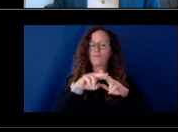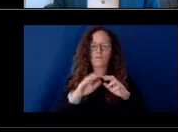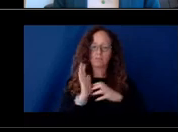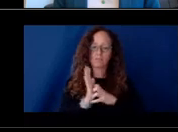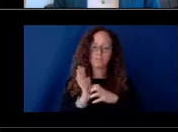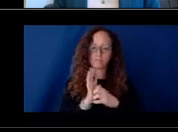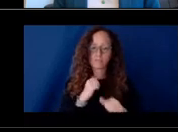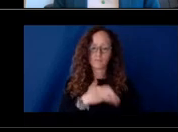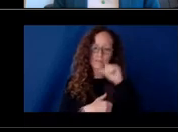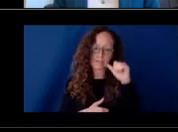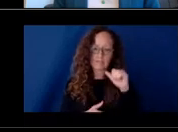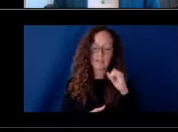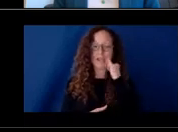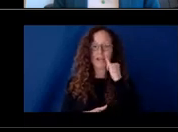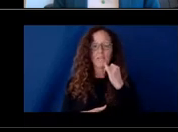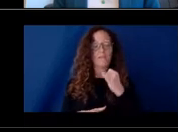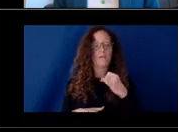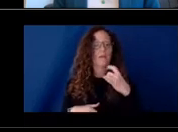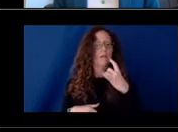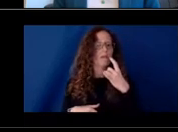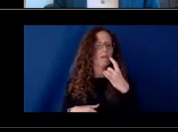out in a large population that normally has air conditioning, and no longer has air conditioning,